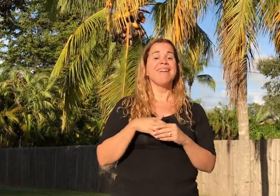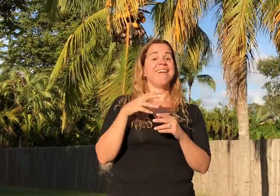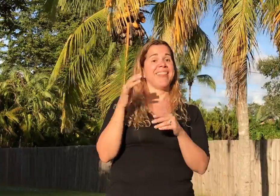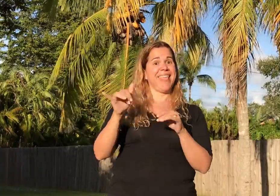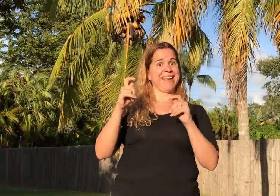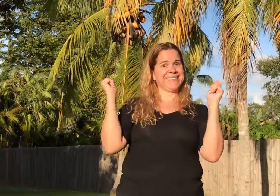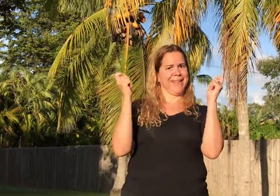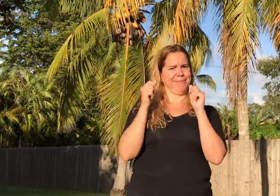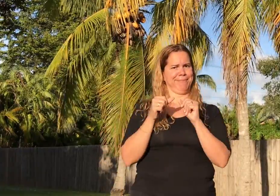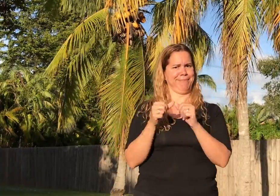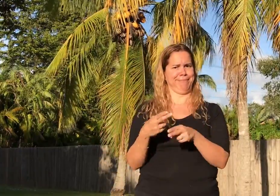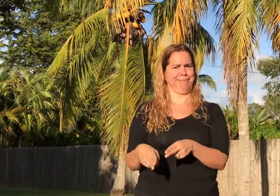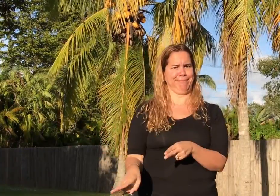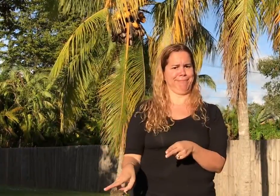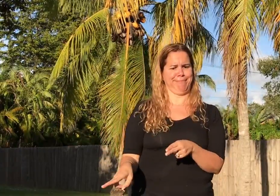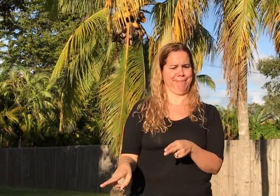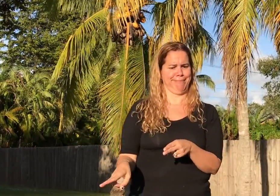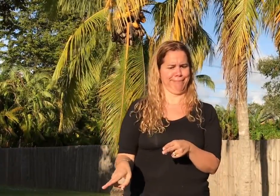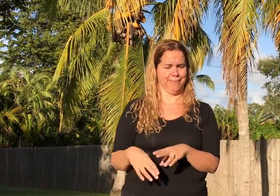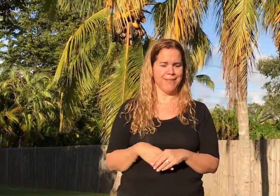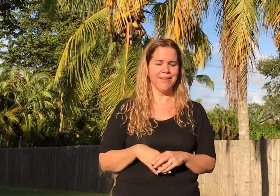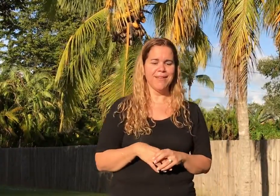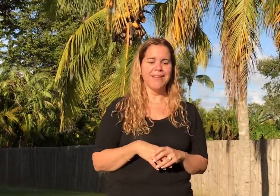The celebration would not last long, however.